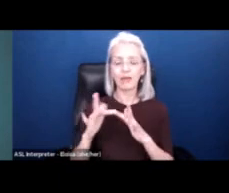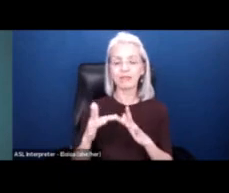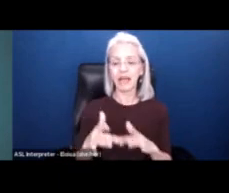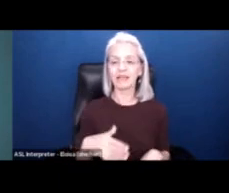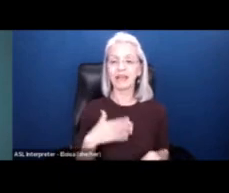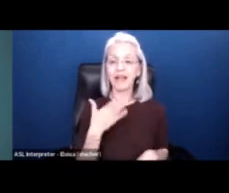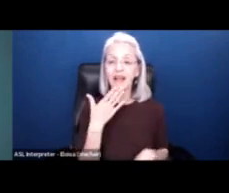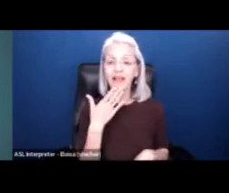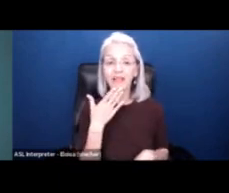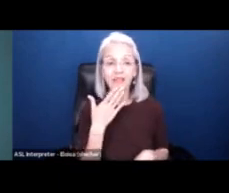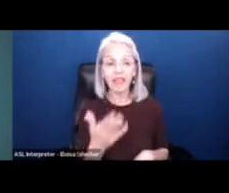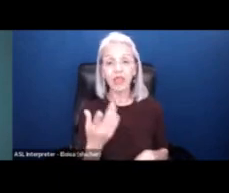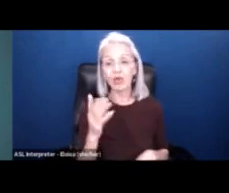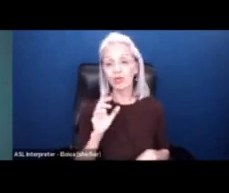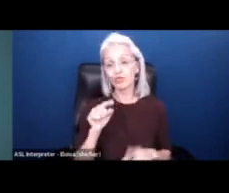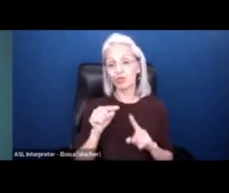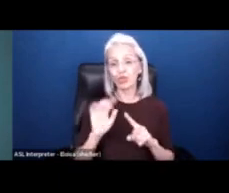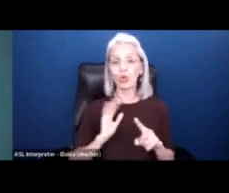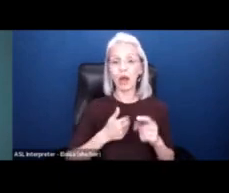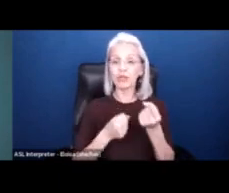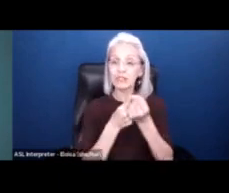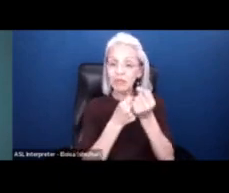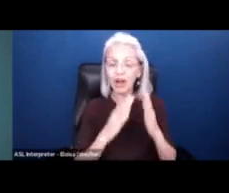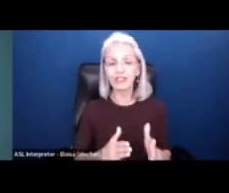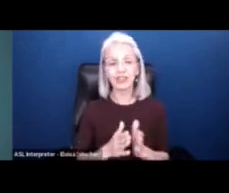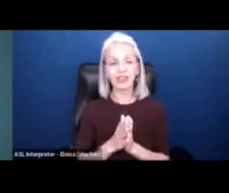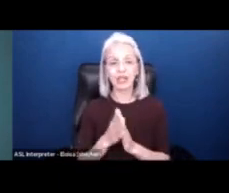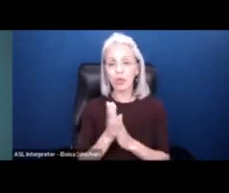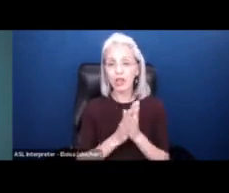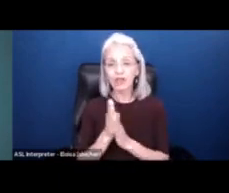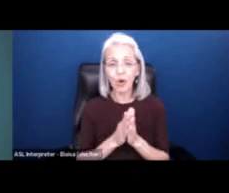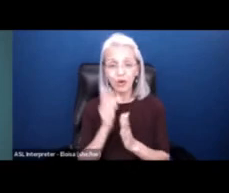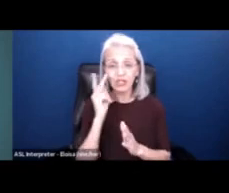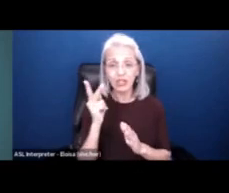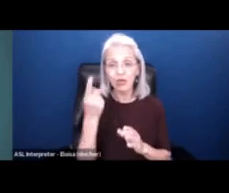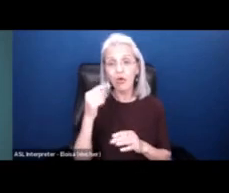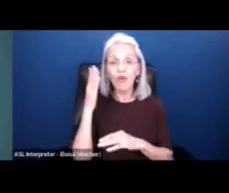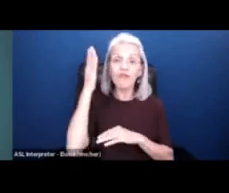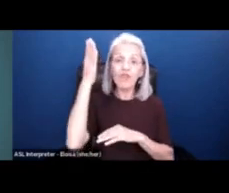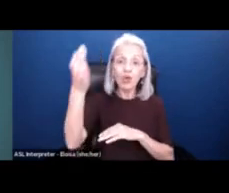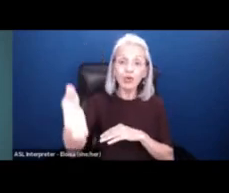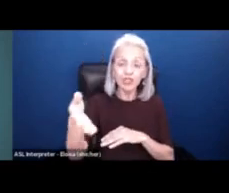you join us in future webinars. What are how are we are we got we're halfway done. So please.